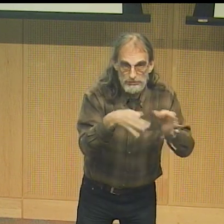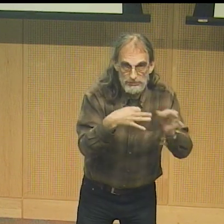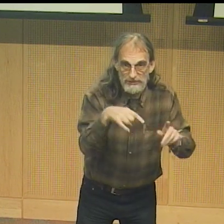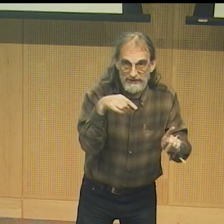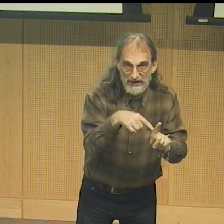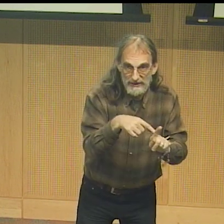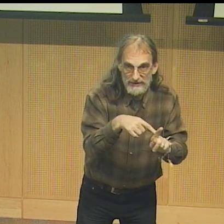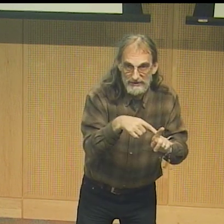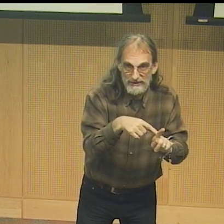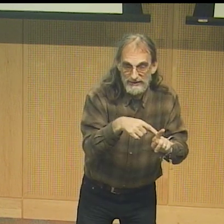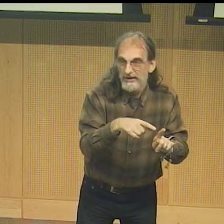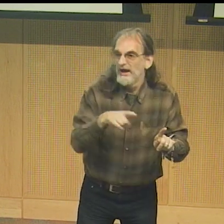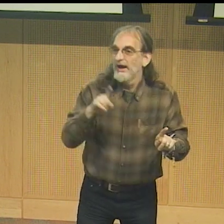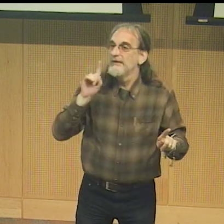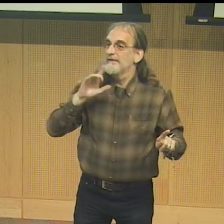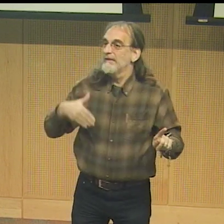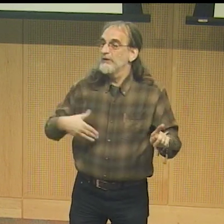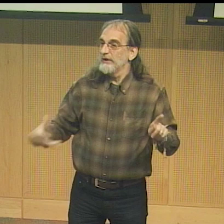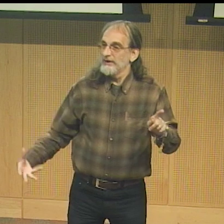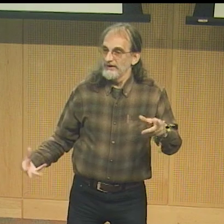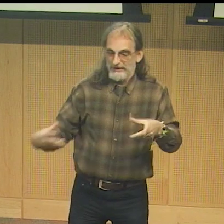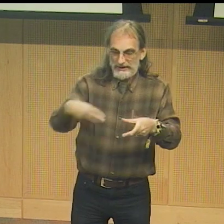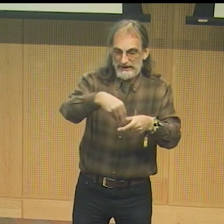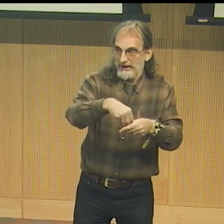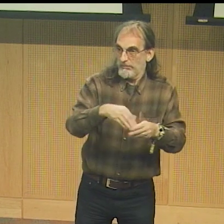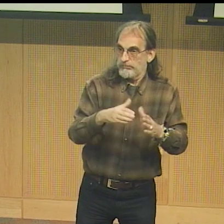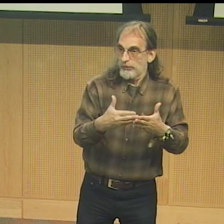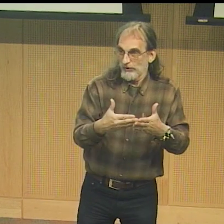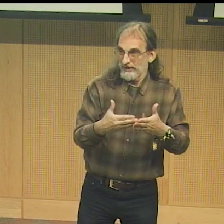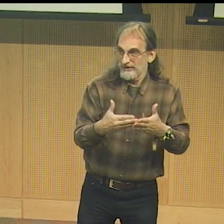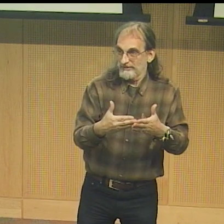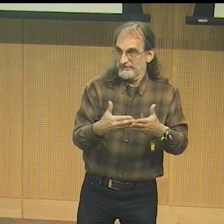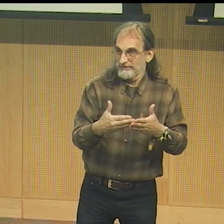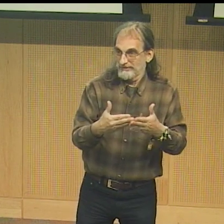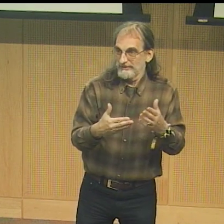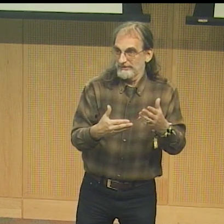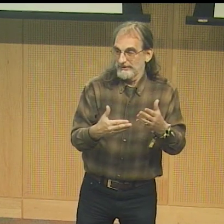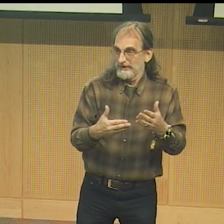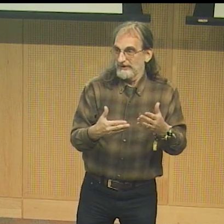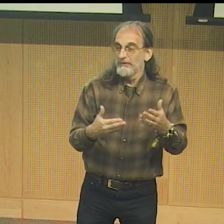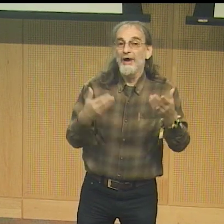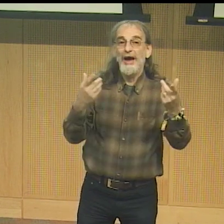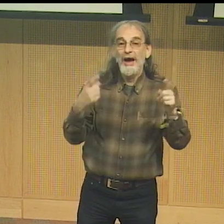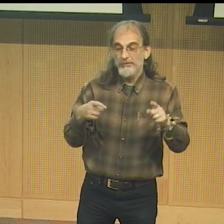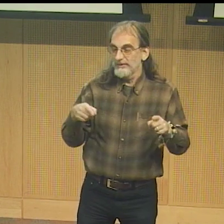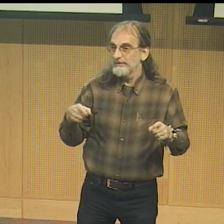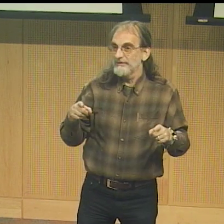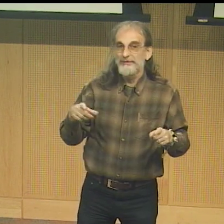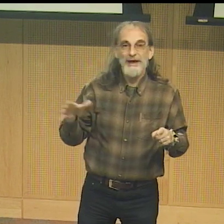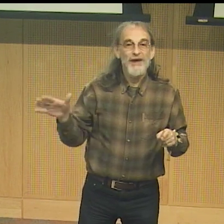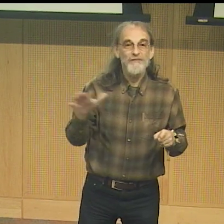Deafhood is an important aspect of analyzing that culture, and yet, my book